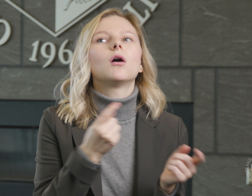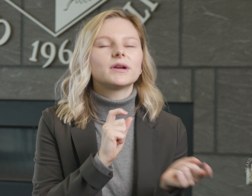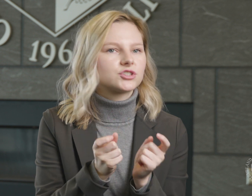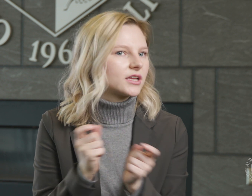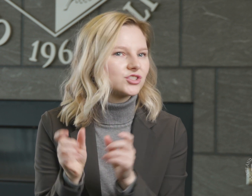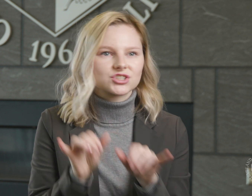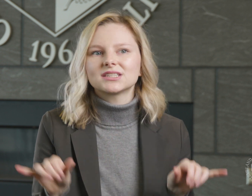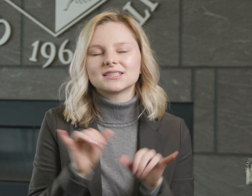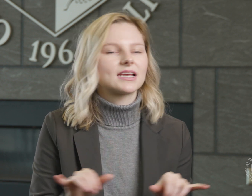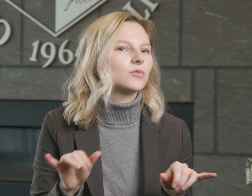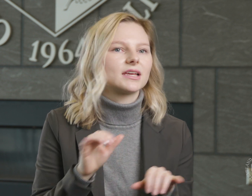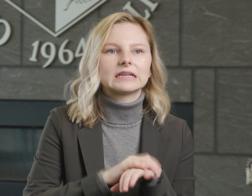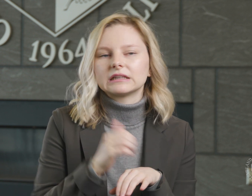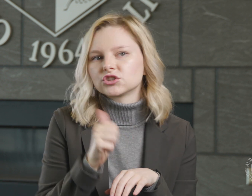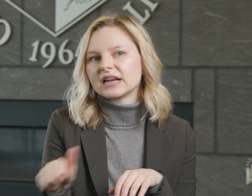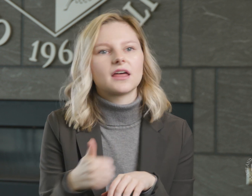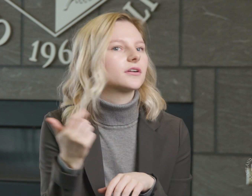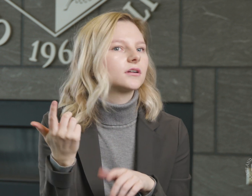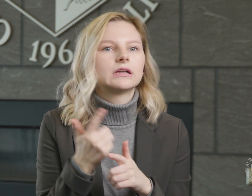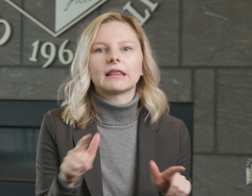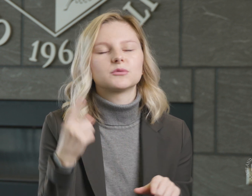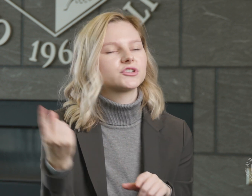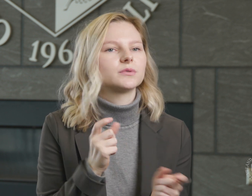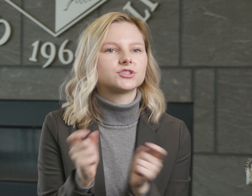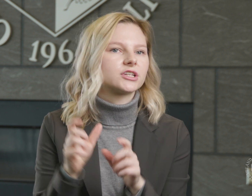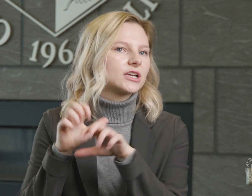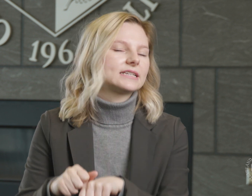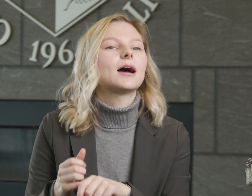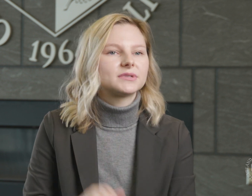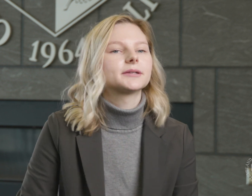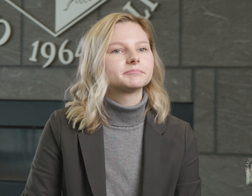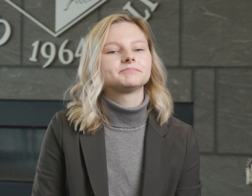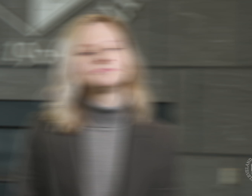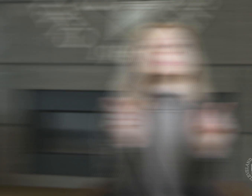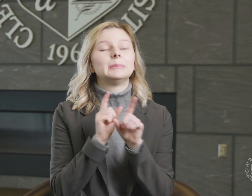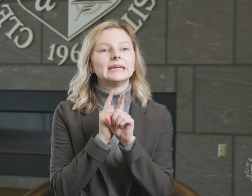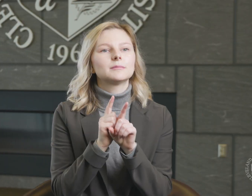always changing just the same way as English or any other language so is changing and adapting